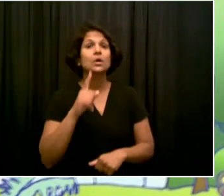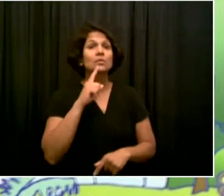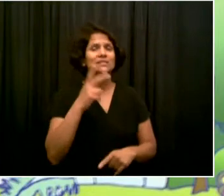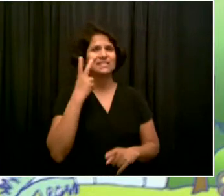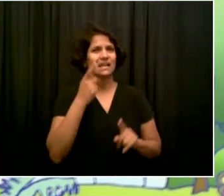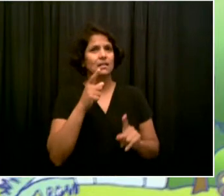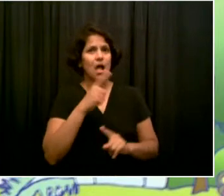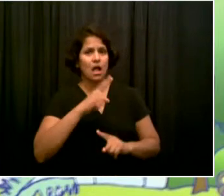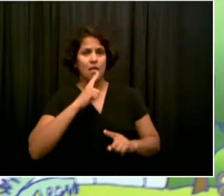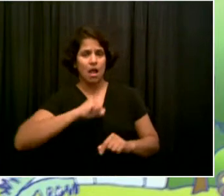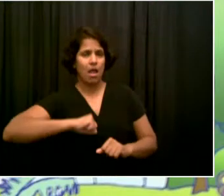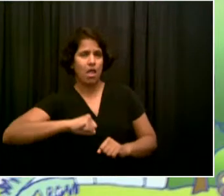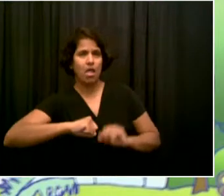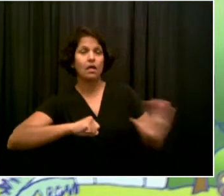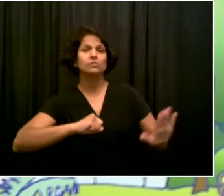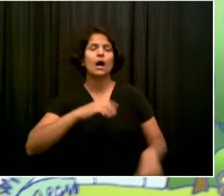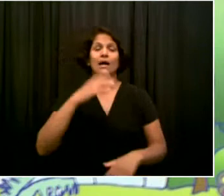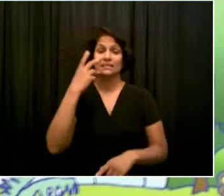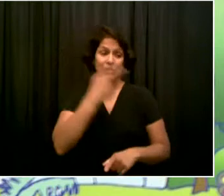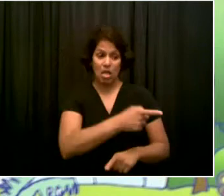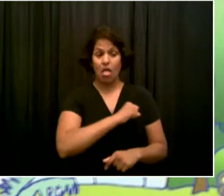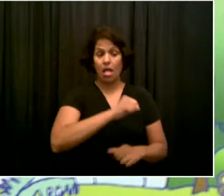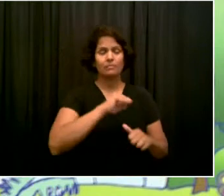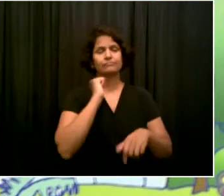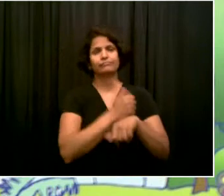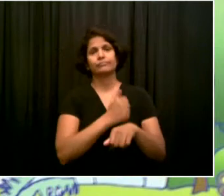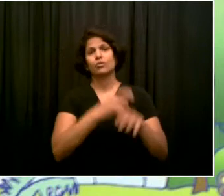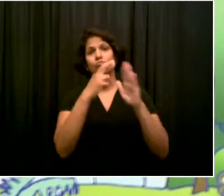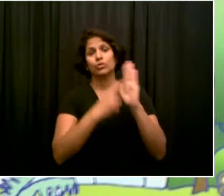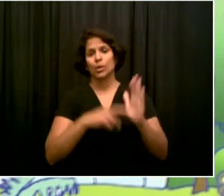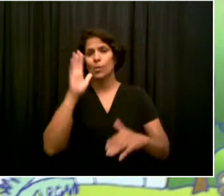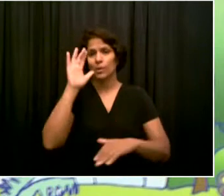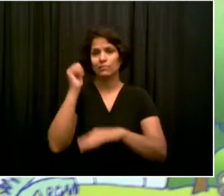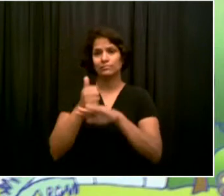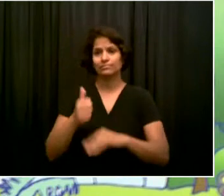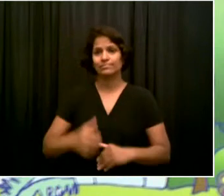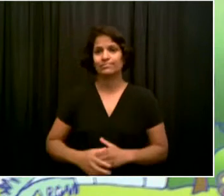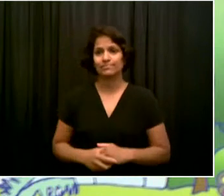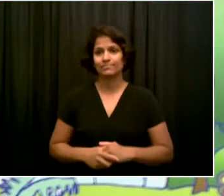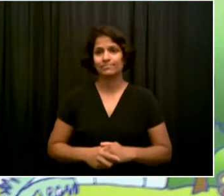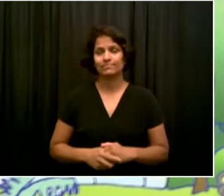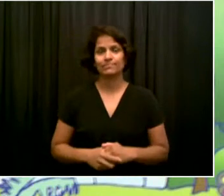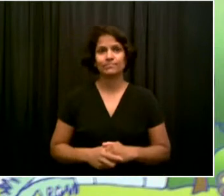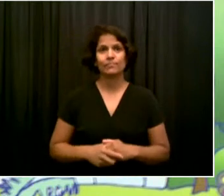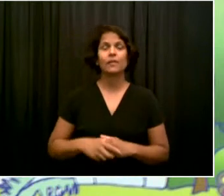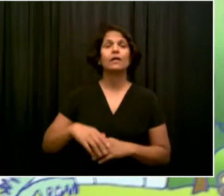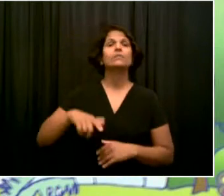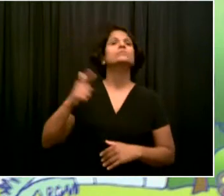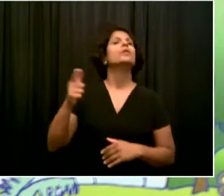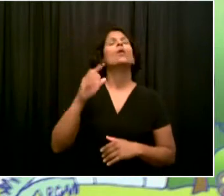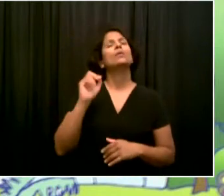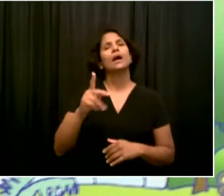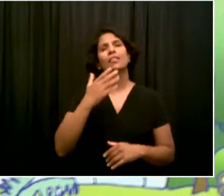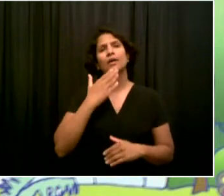THINGS TO COME, MORE AND MORE ROLES AND MORE OPPORTUNY ITFOR PEOPLE WHO ARE VCCAINATED, LESS AND LESS OPPORTUNITY FOR PEOPLE WHO ARE